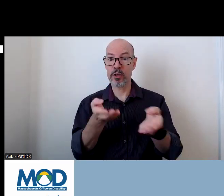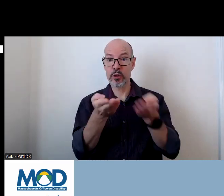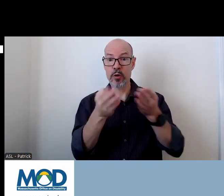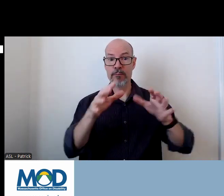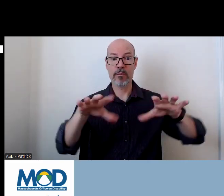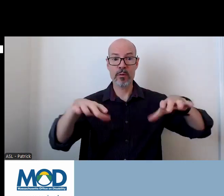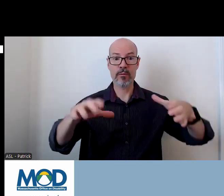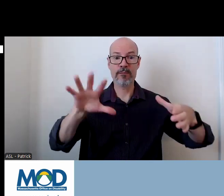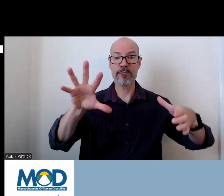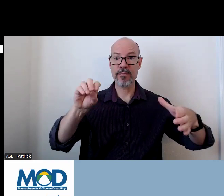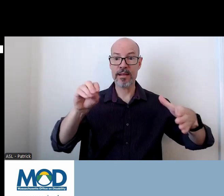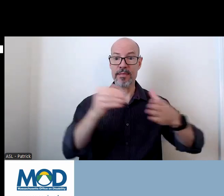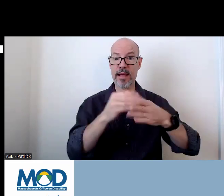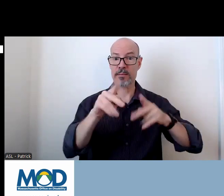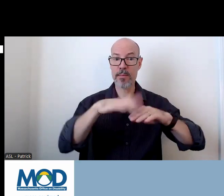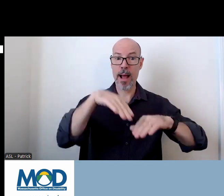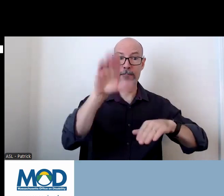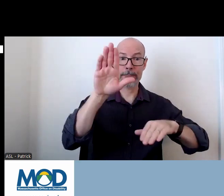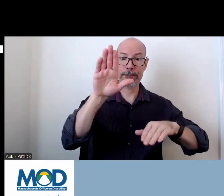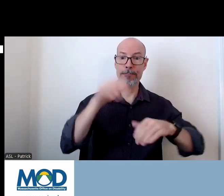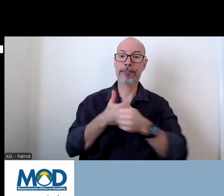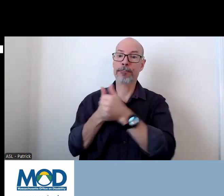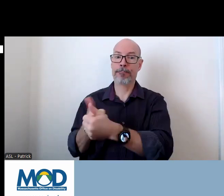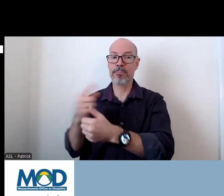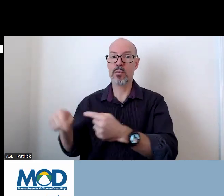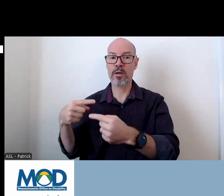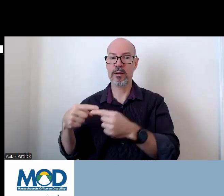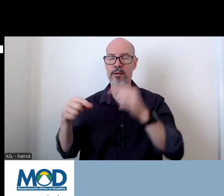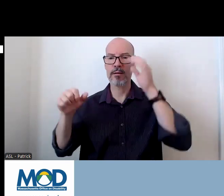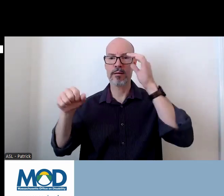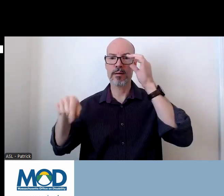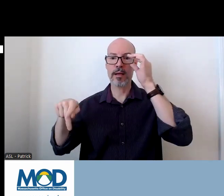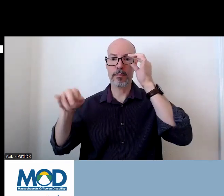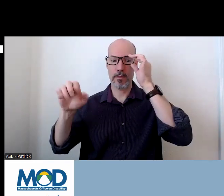to be April 24th, 2026. For jurisdictions with a pop